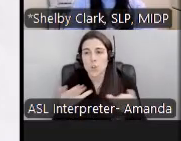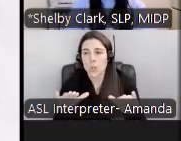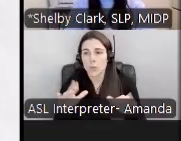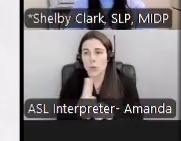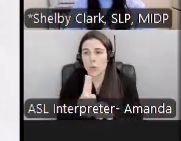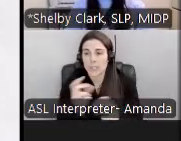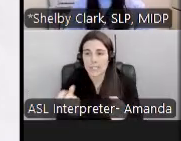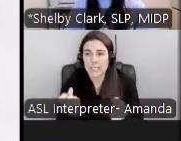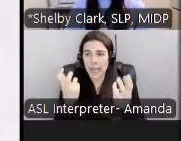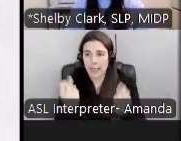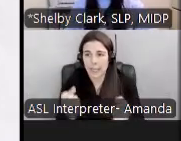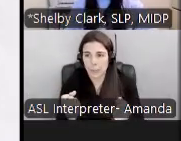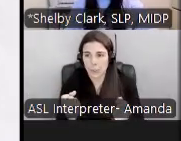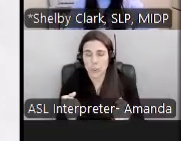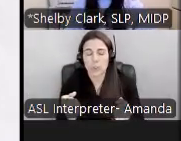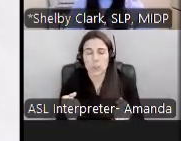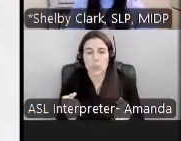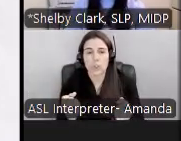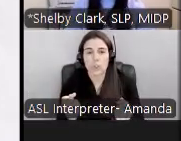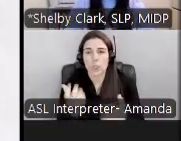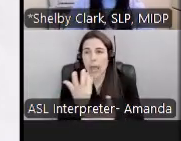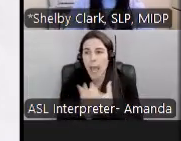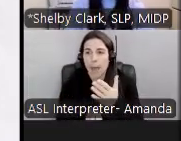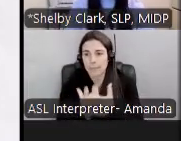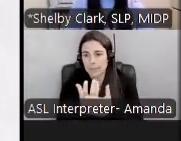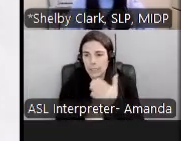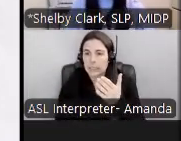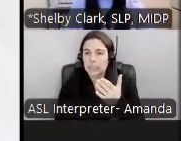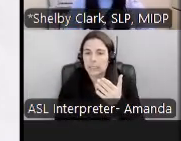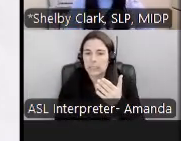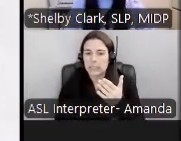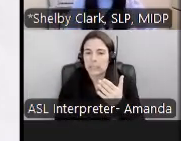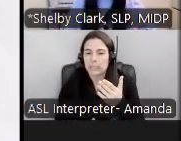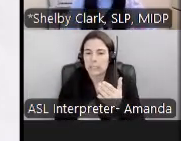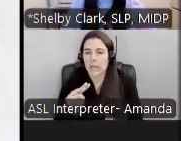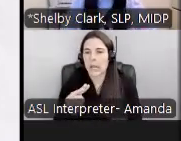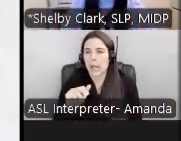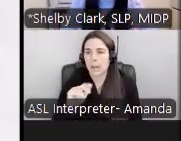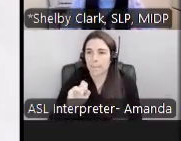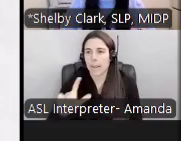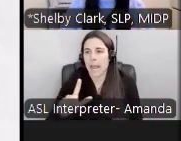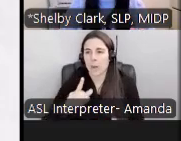the absence of repeated manual patterns or manual babbling is equally concerning.